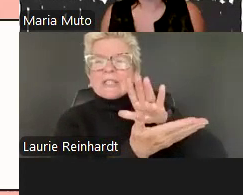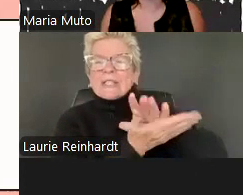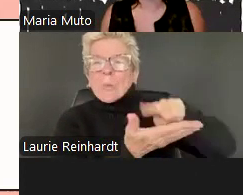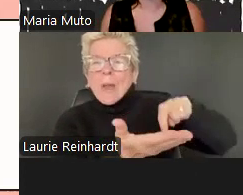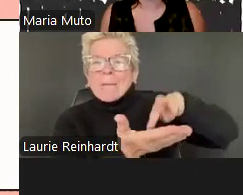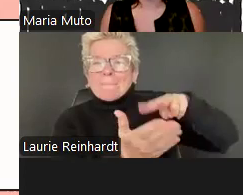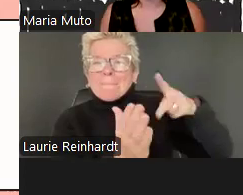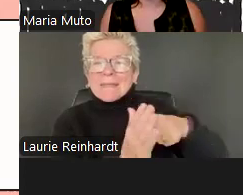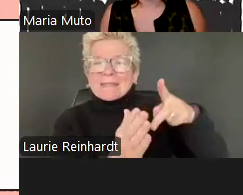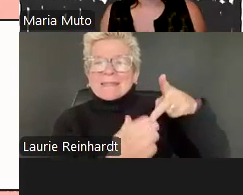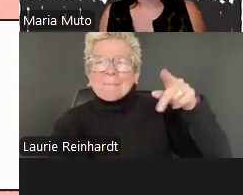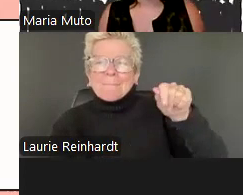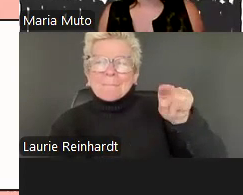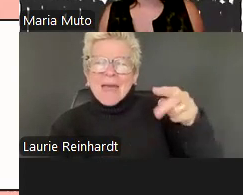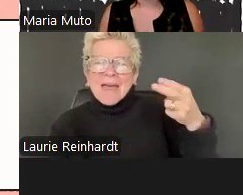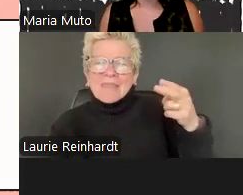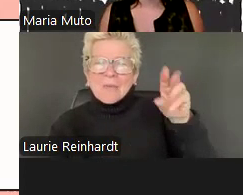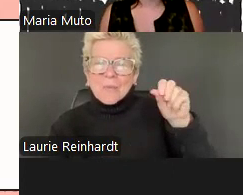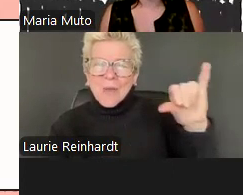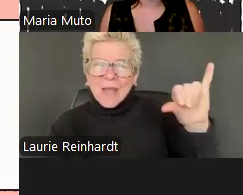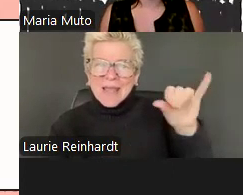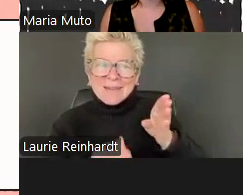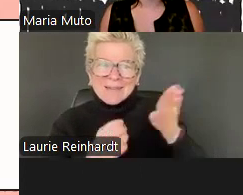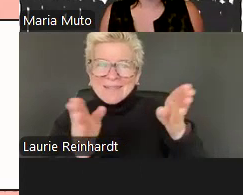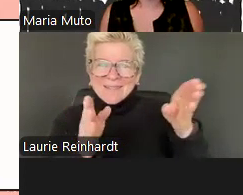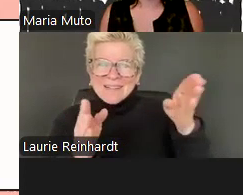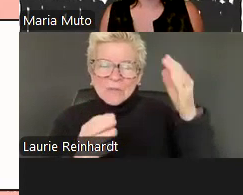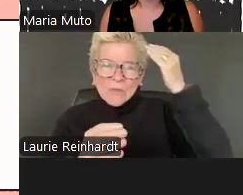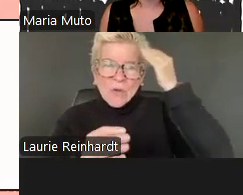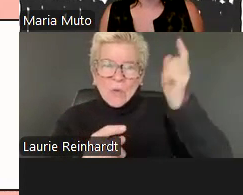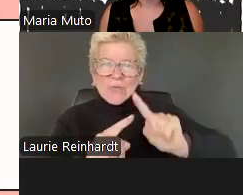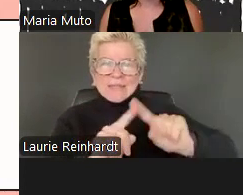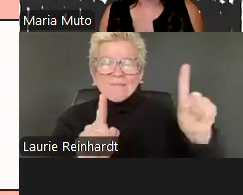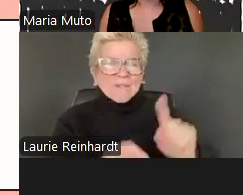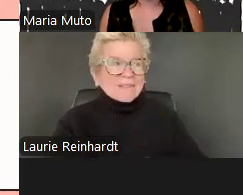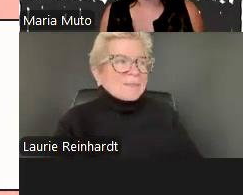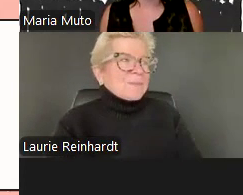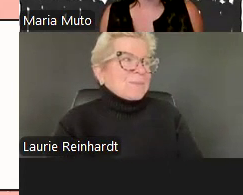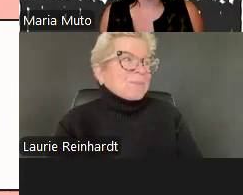sheets to tell the difference between those Pathways. The only pathway that's